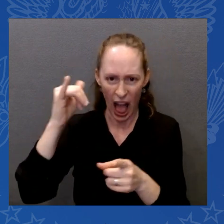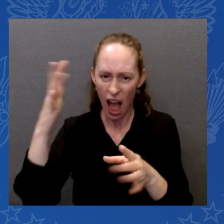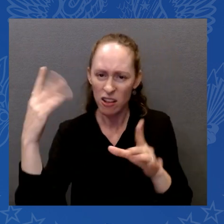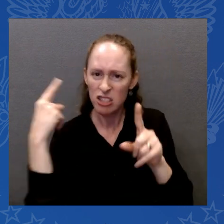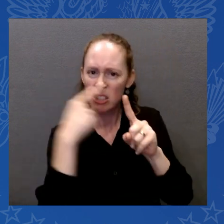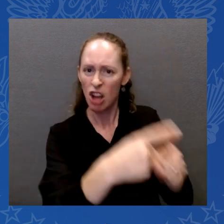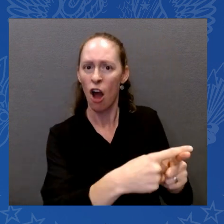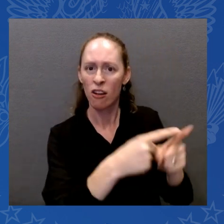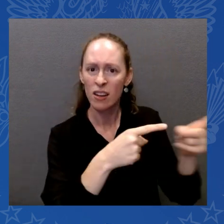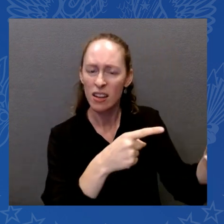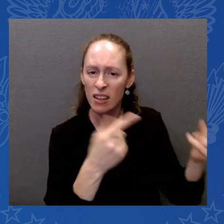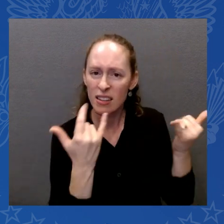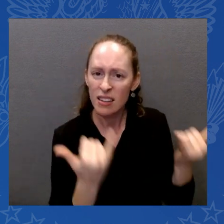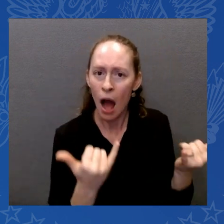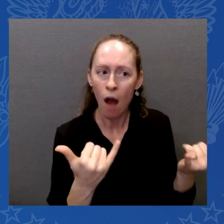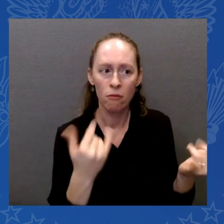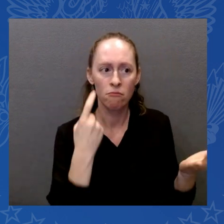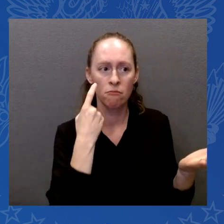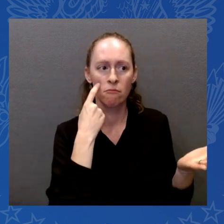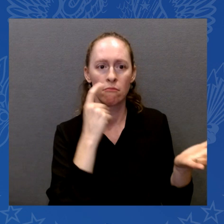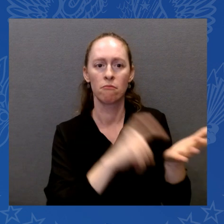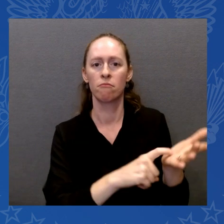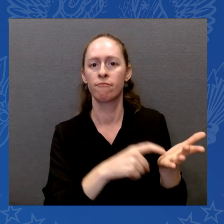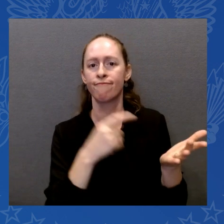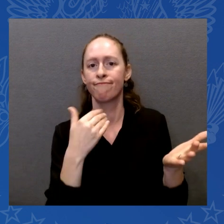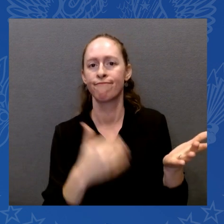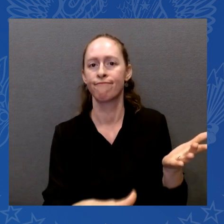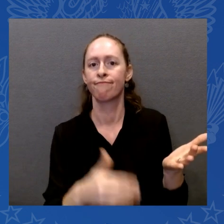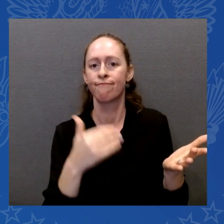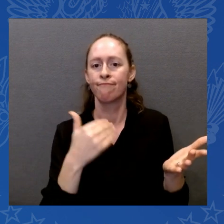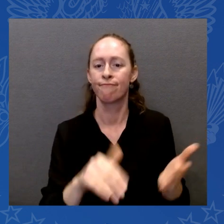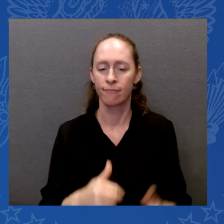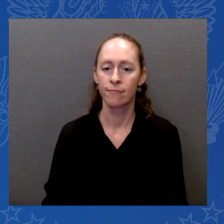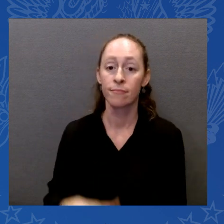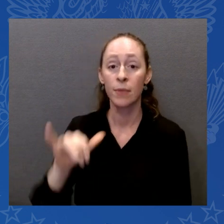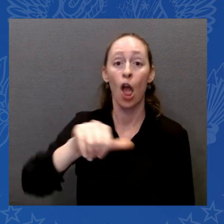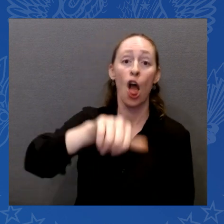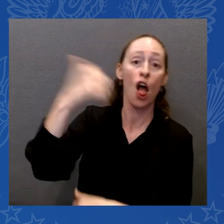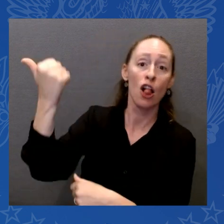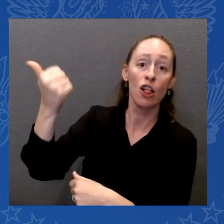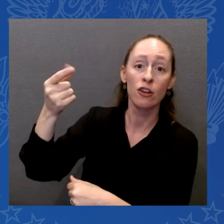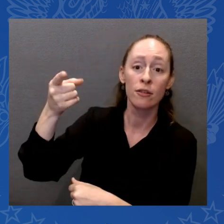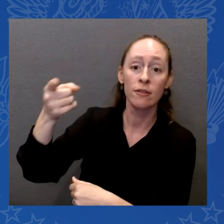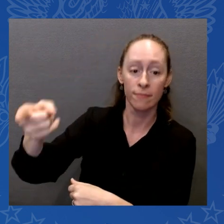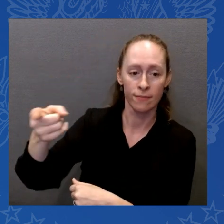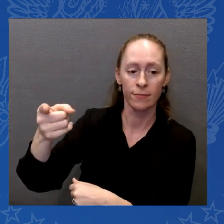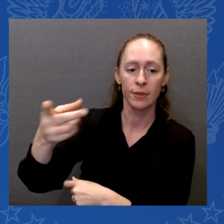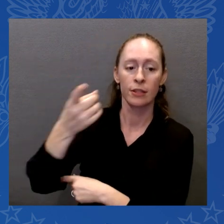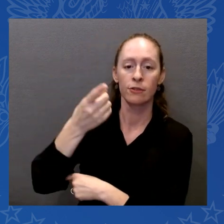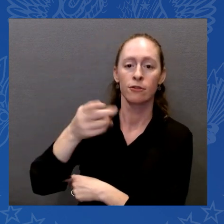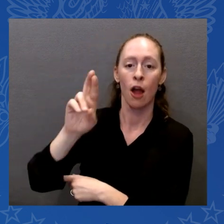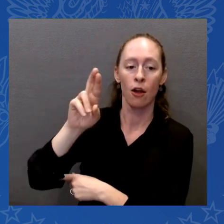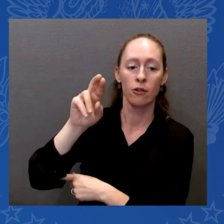based abortion provider Dr. , has been threatened multiple times by the Texas officials